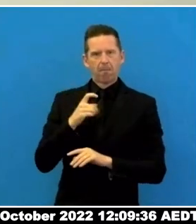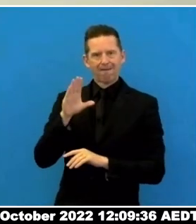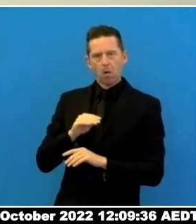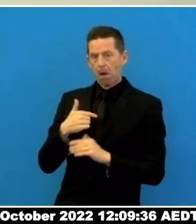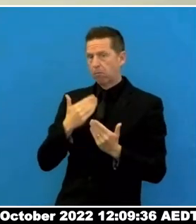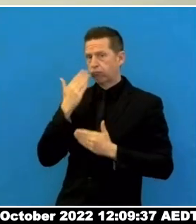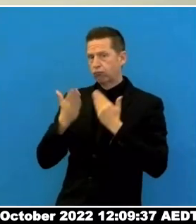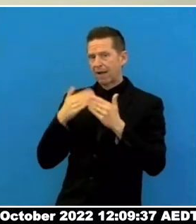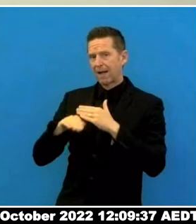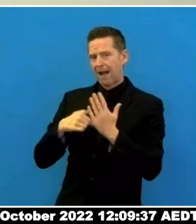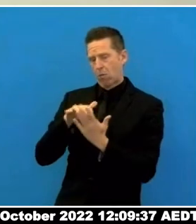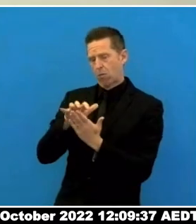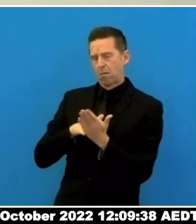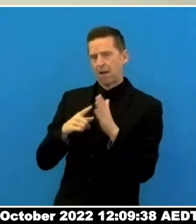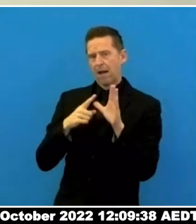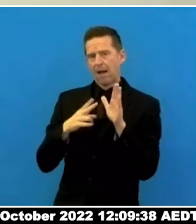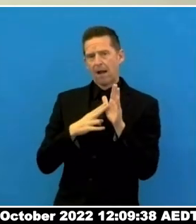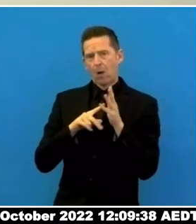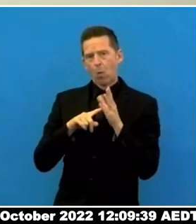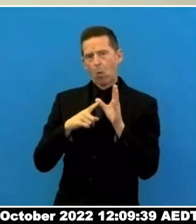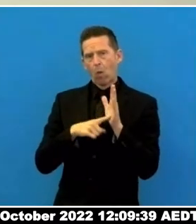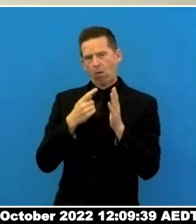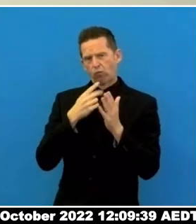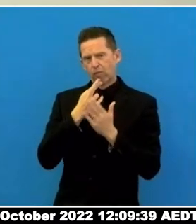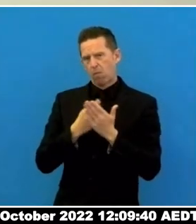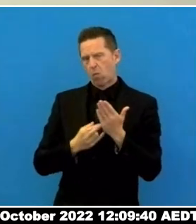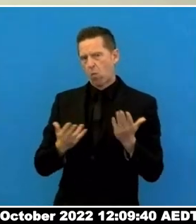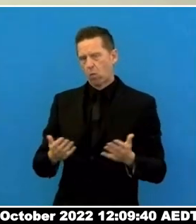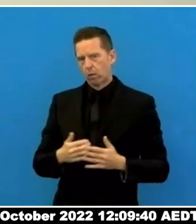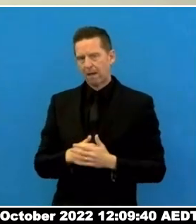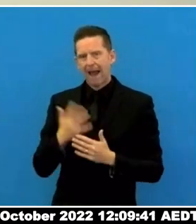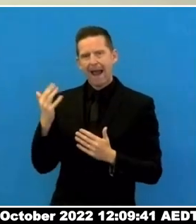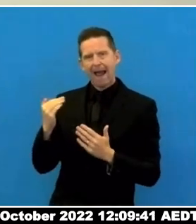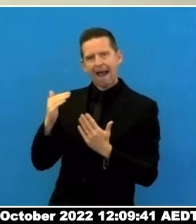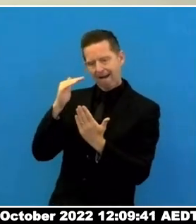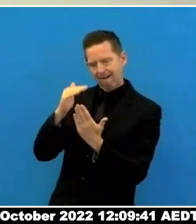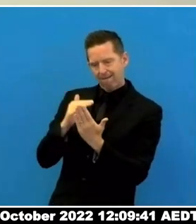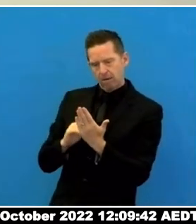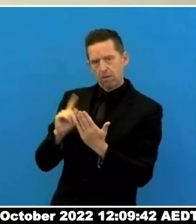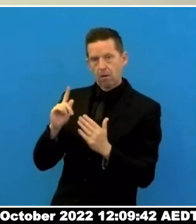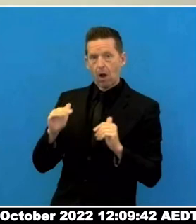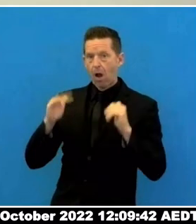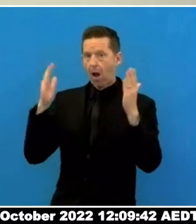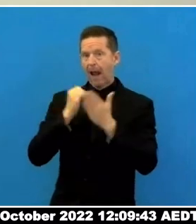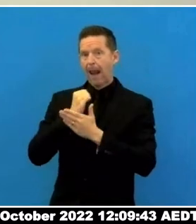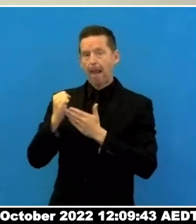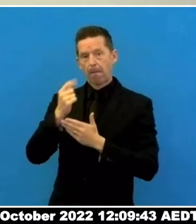We keep track of the communities we serve. You know, at present there's a high number, for example, from Afghanistan.